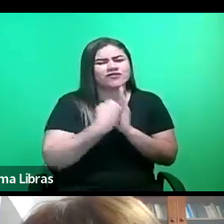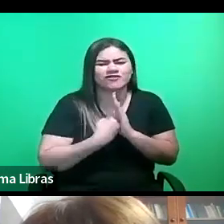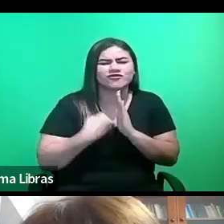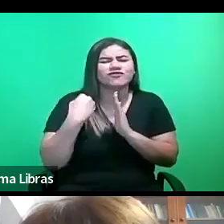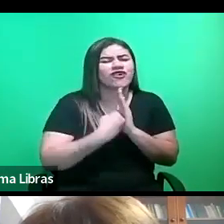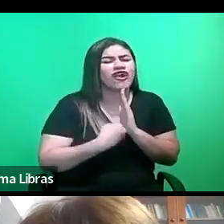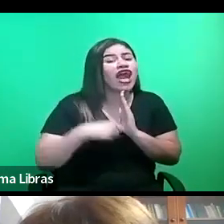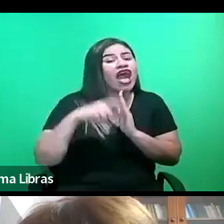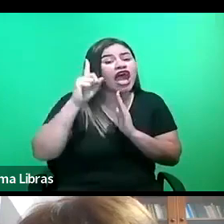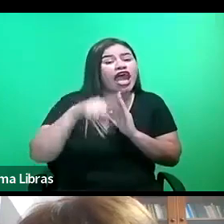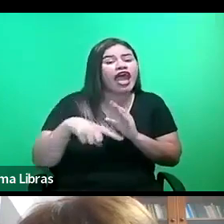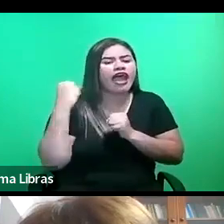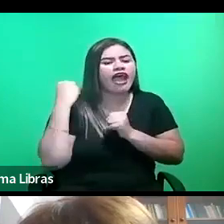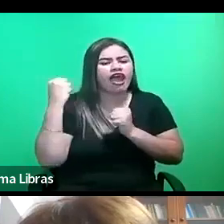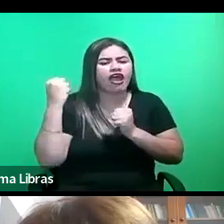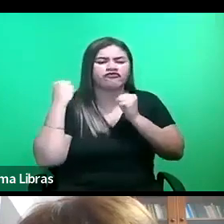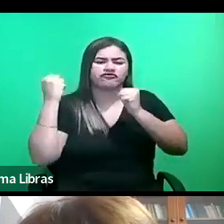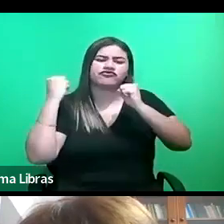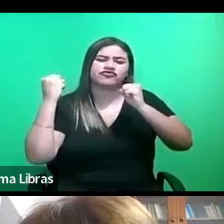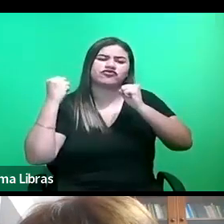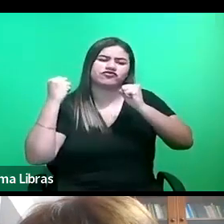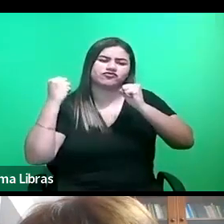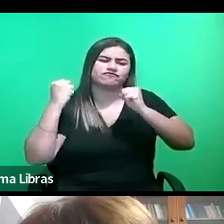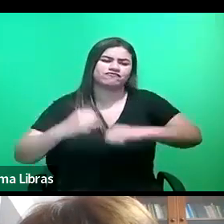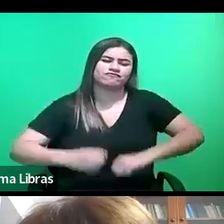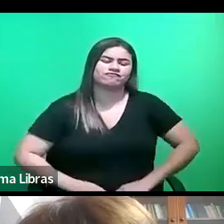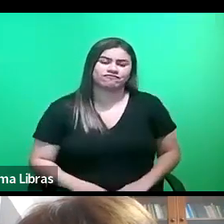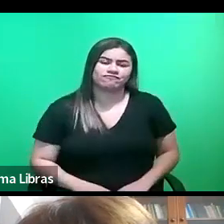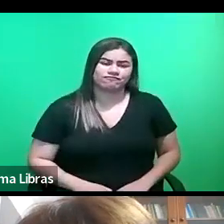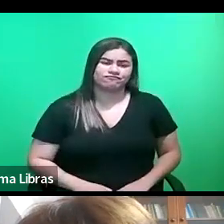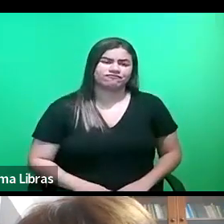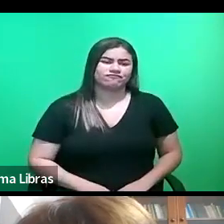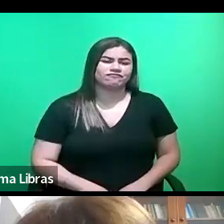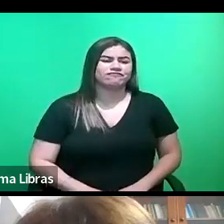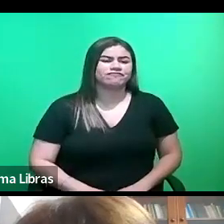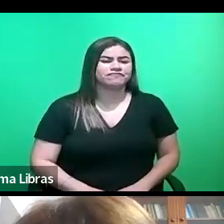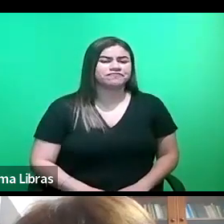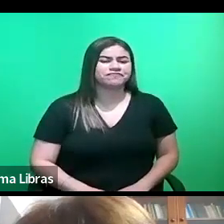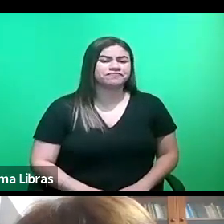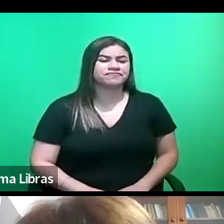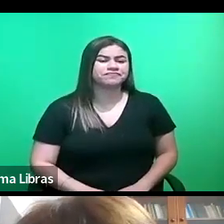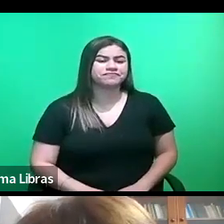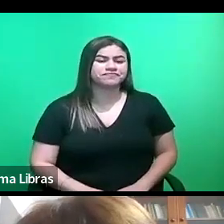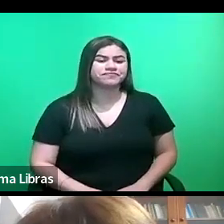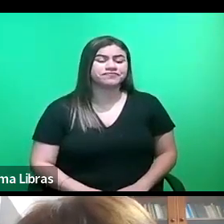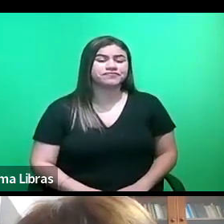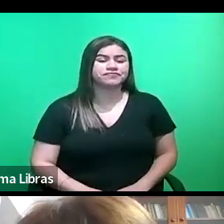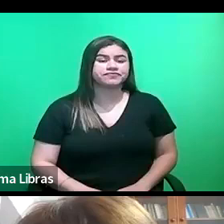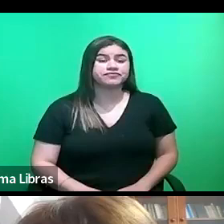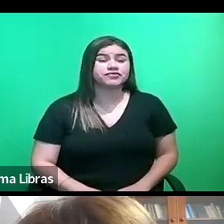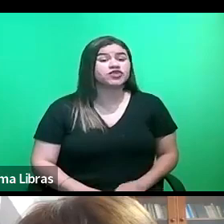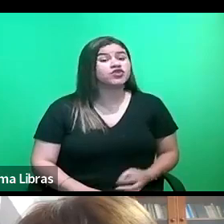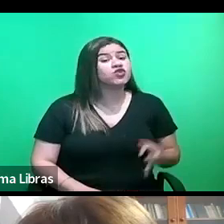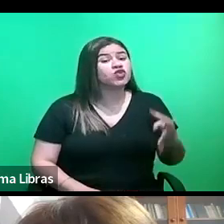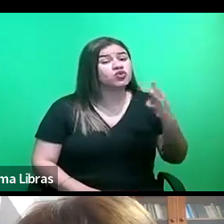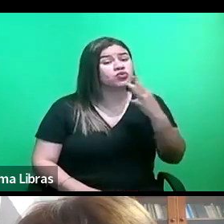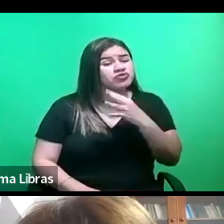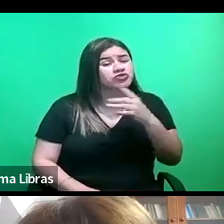ng ng loss of of history, what what whatever they try to tell us, I think, goes up ops. No, not much ops. No, not much consolation ps. No, not much consolation